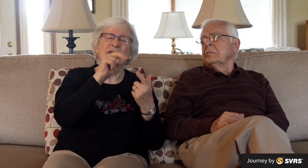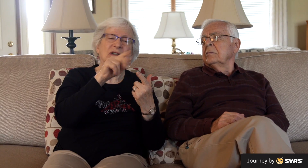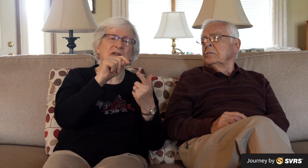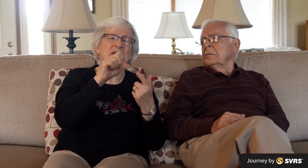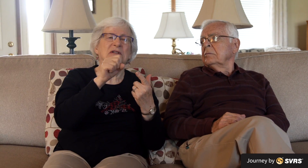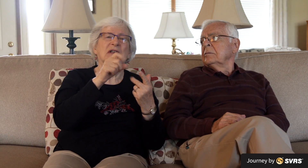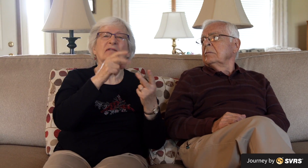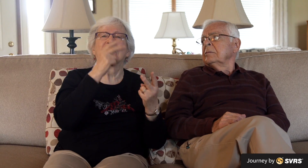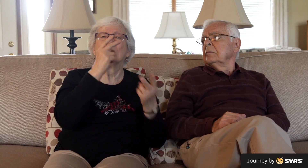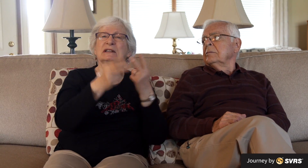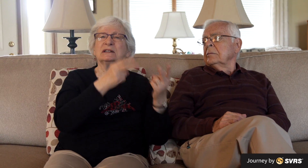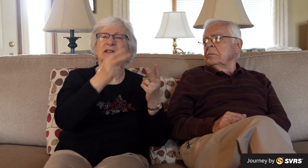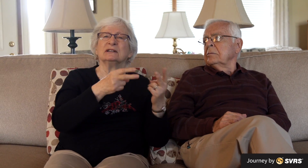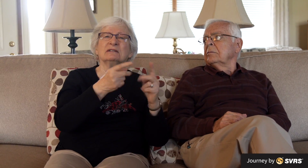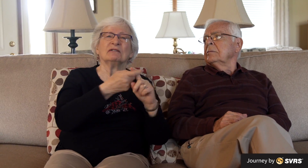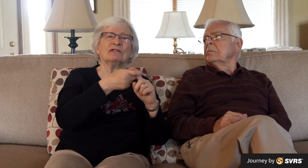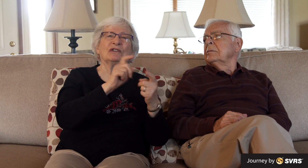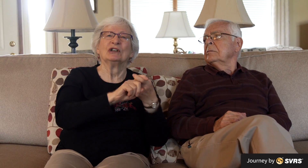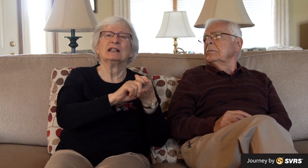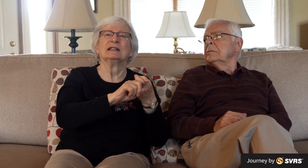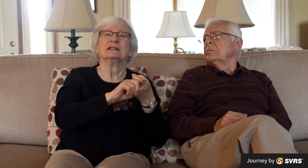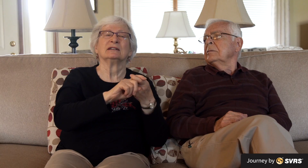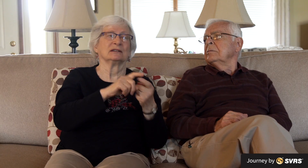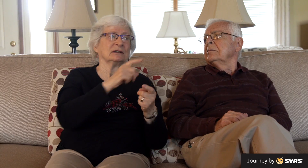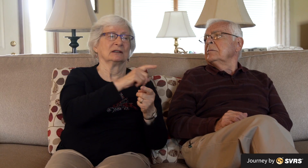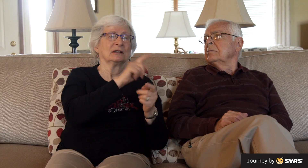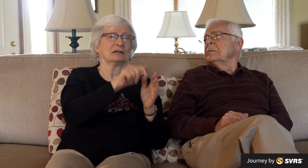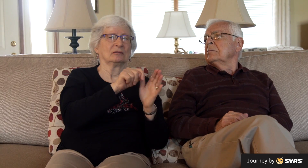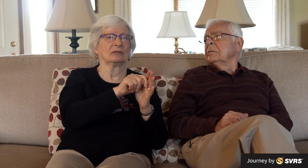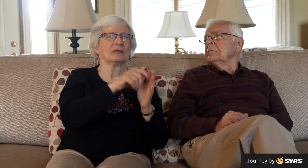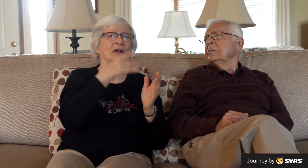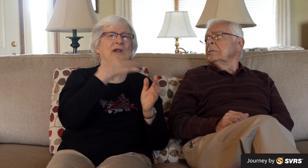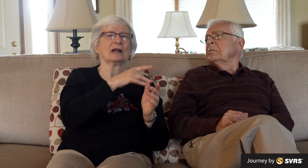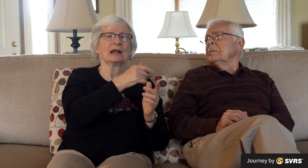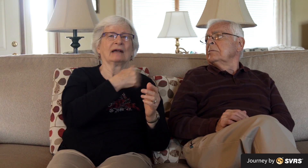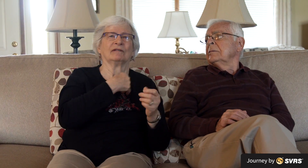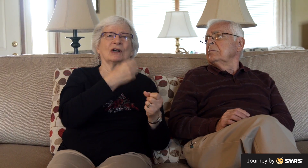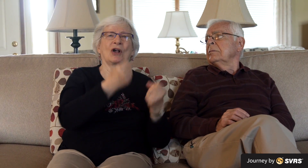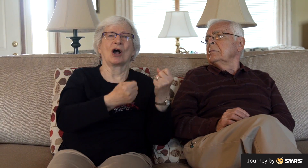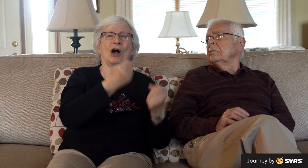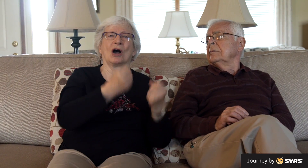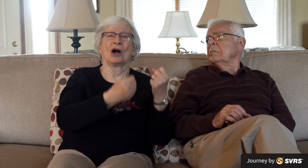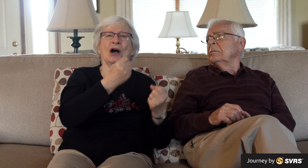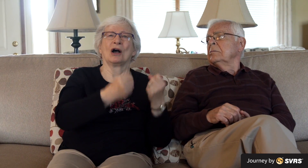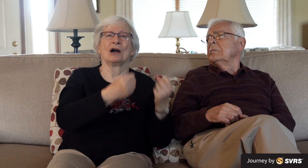We also visited friends, we were lucky he had a car that time.